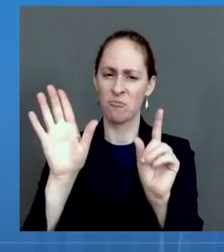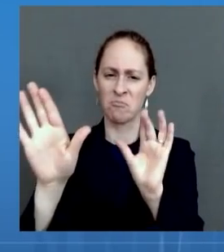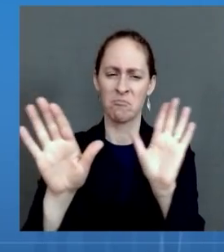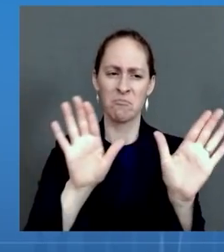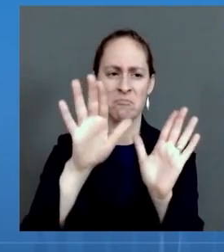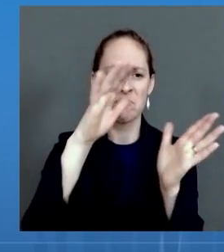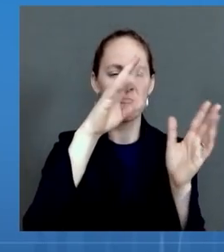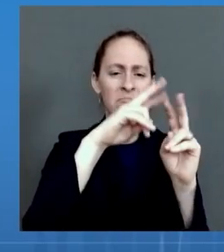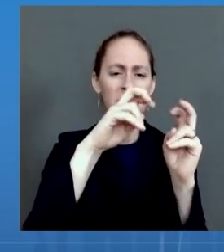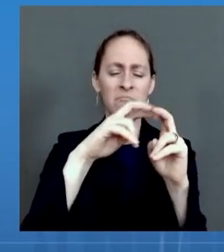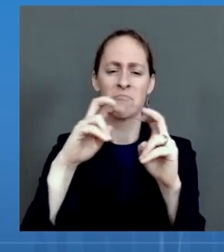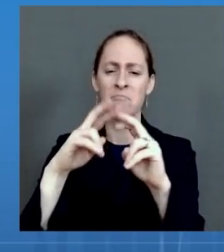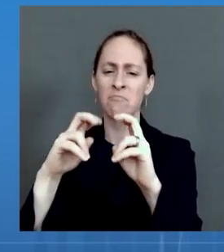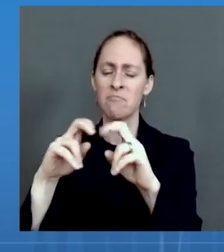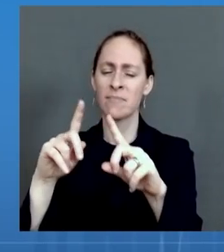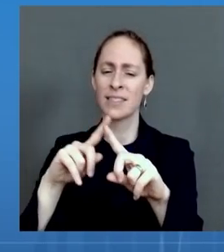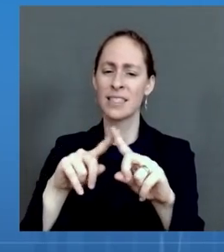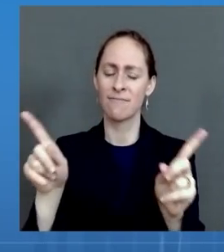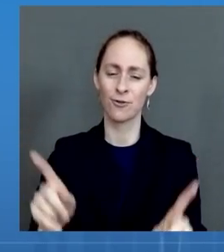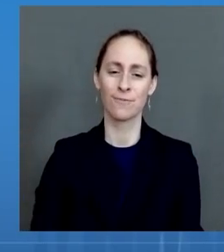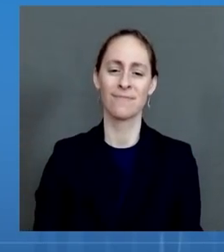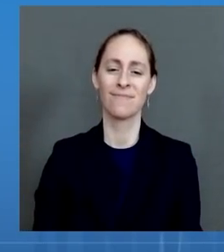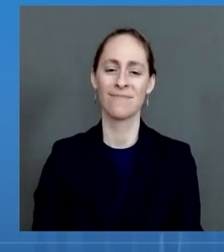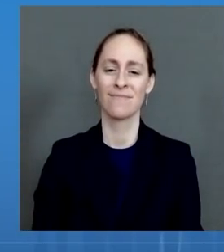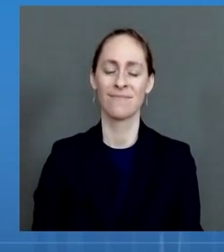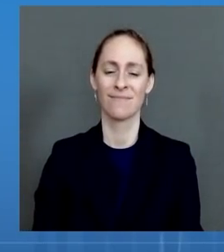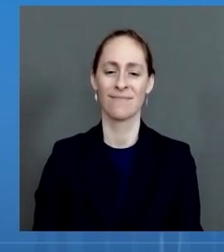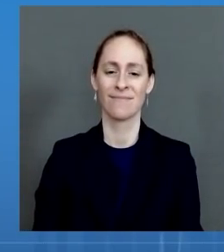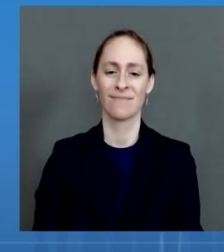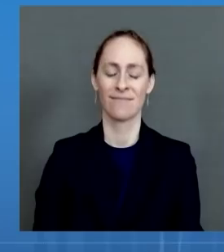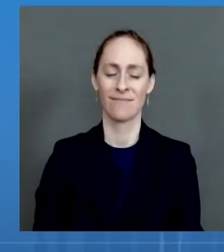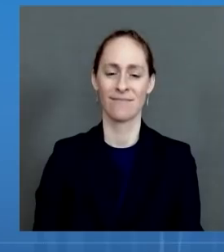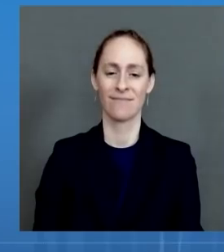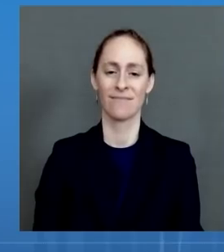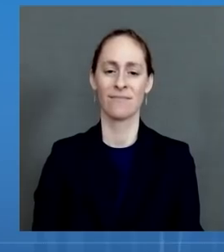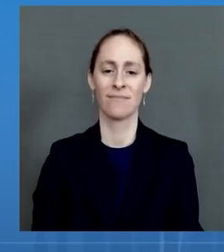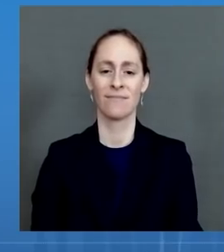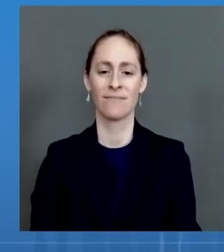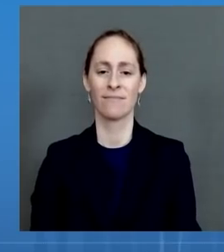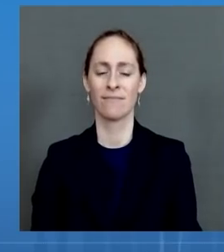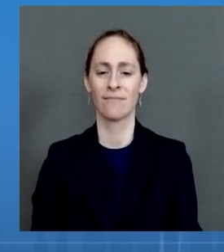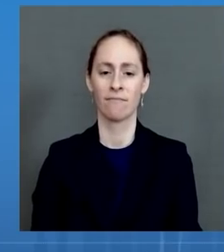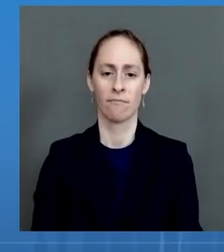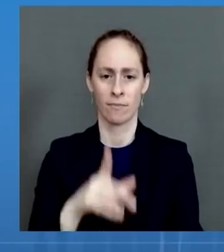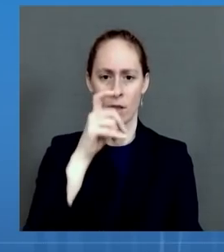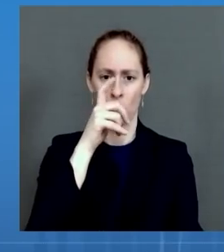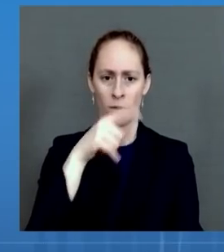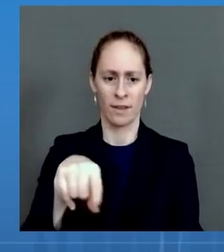Again, the level of protection that would be projected from the antibody levels is very low --